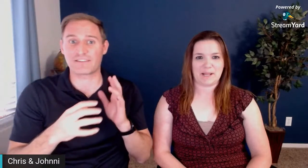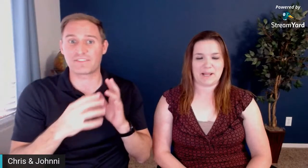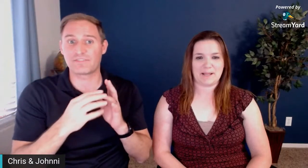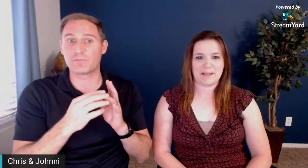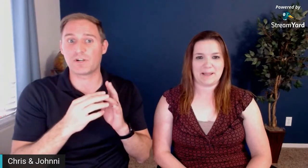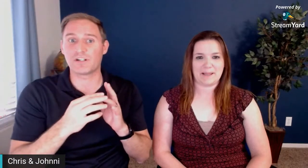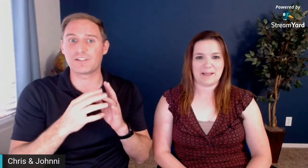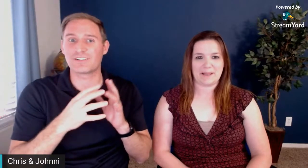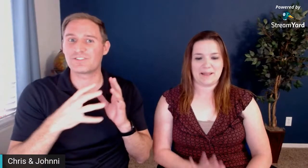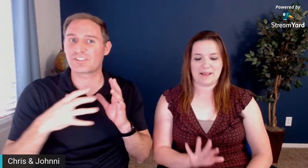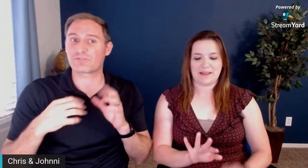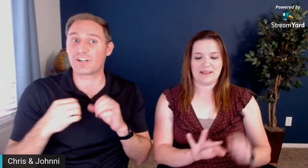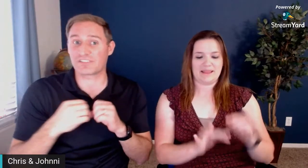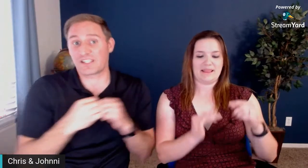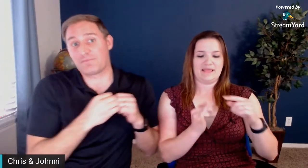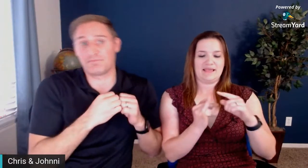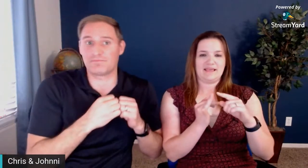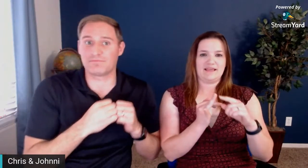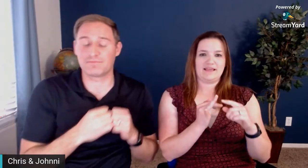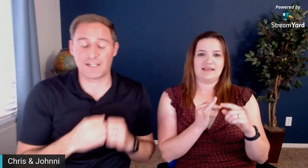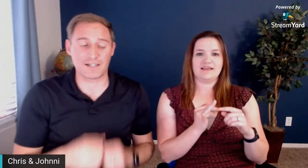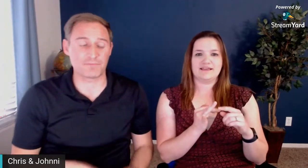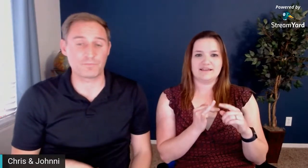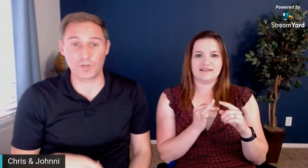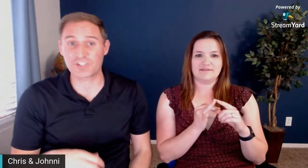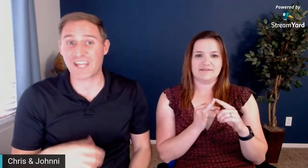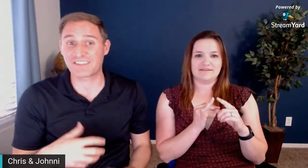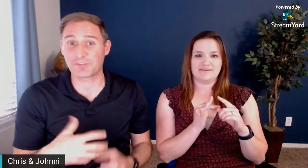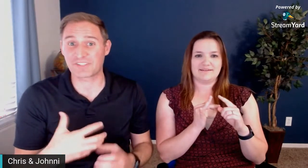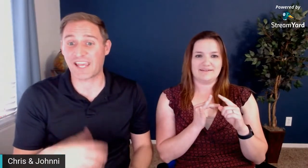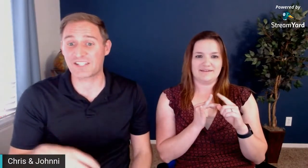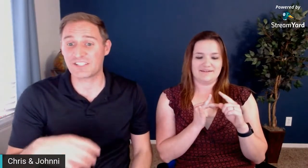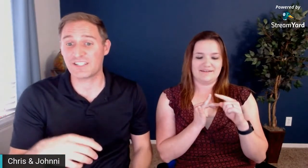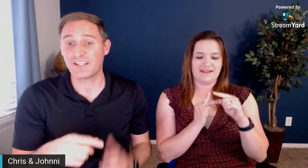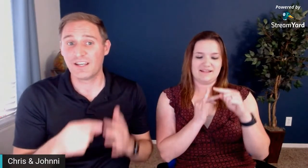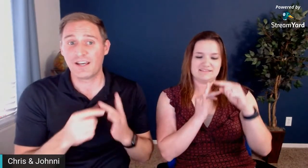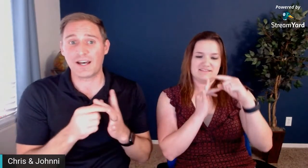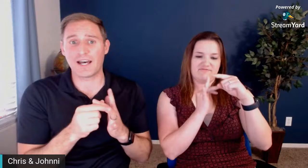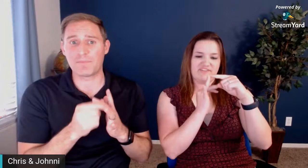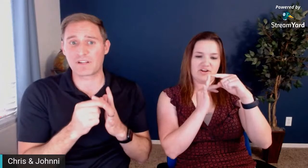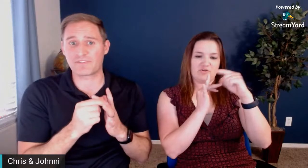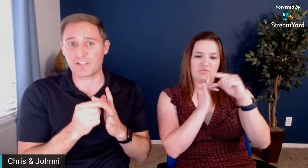up the football just wrong because i got uh pushed as i was catching it uh middle finger